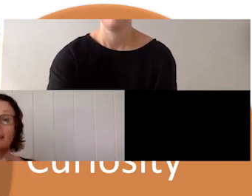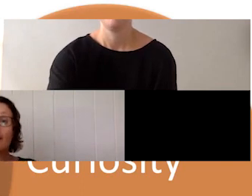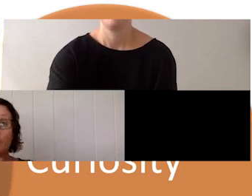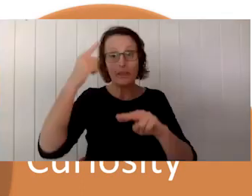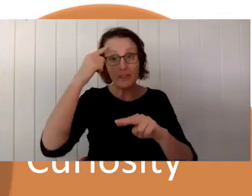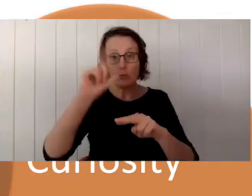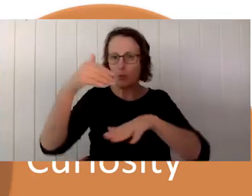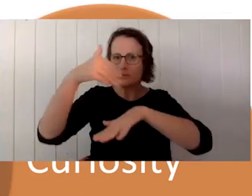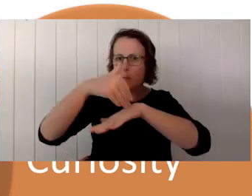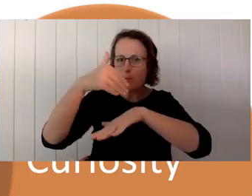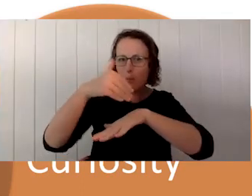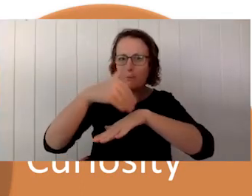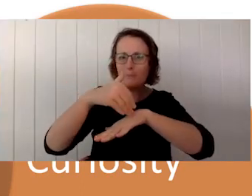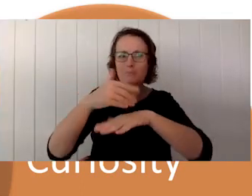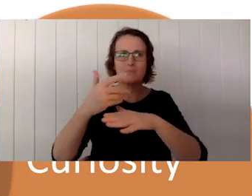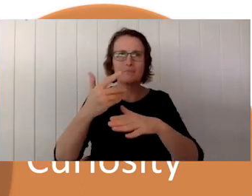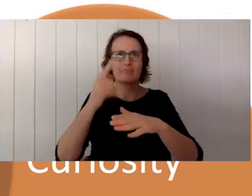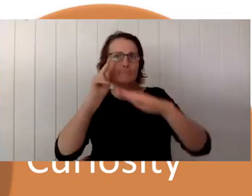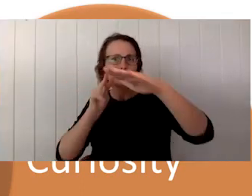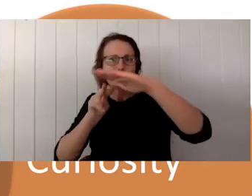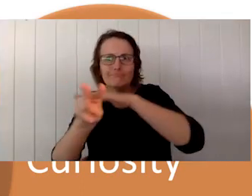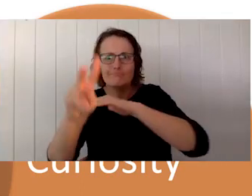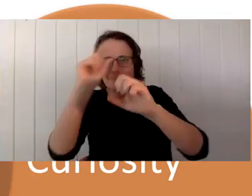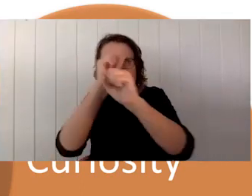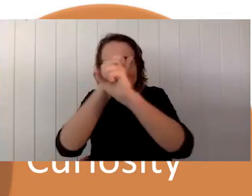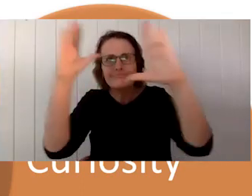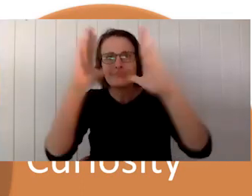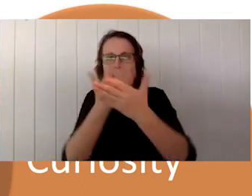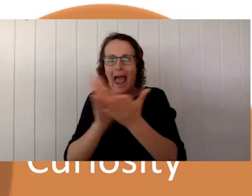we're going to get there, innovation starts to arise organically through